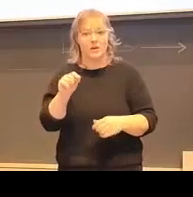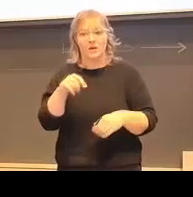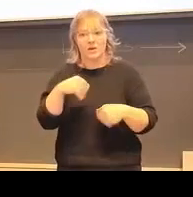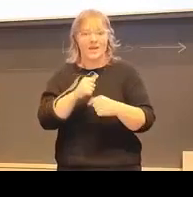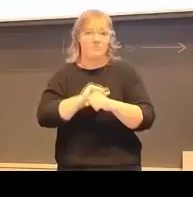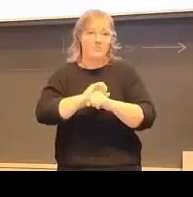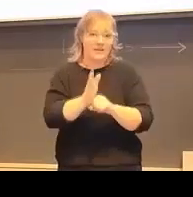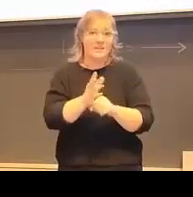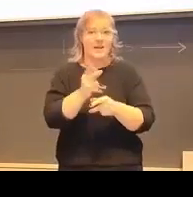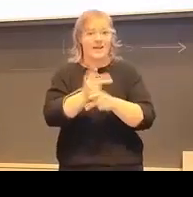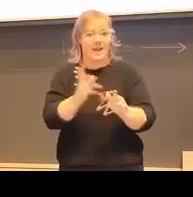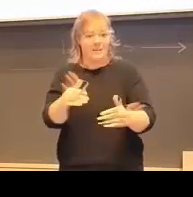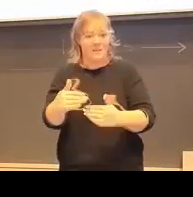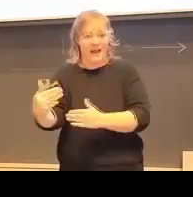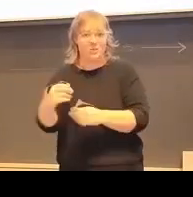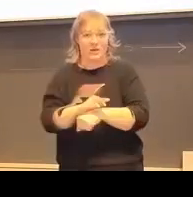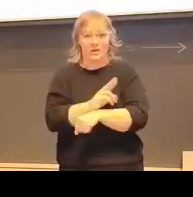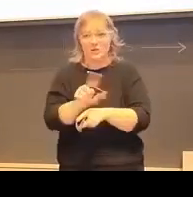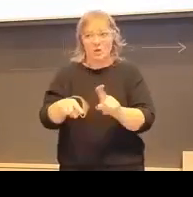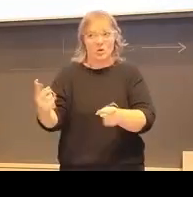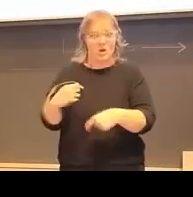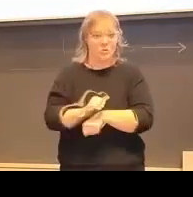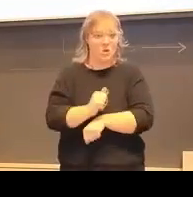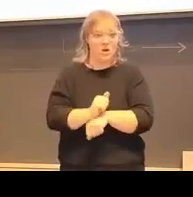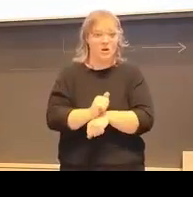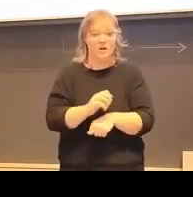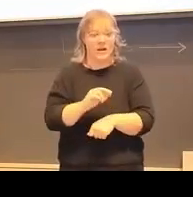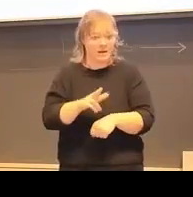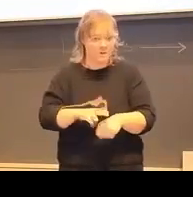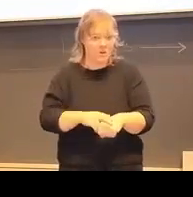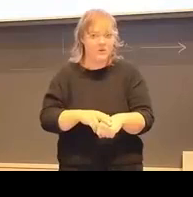care packages when residents weren't able to come to work and of course we pivoted to respond